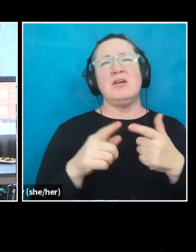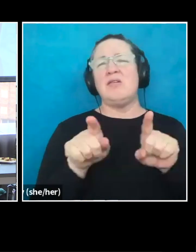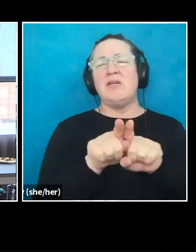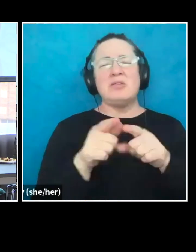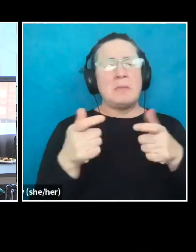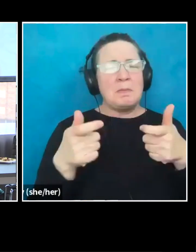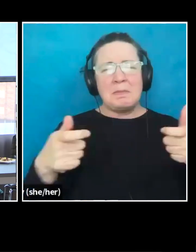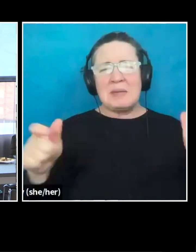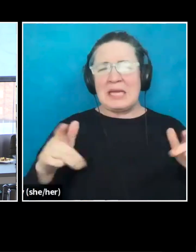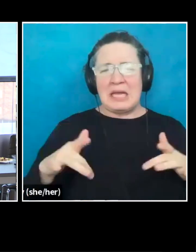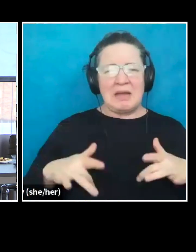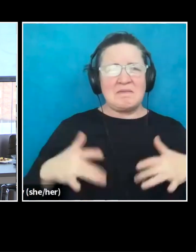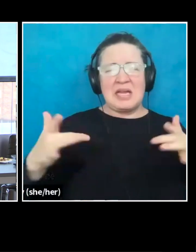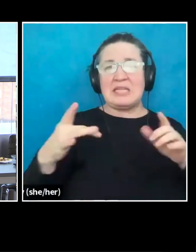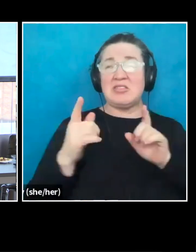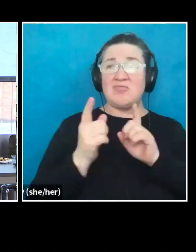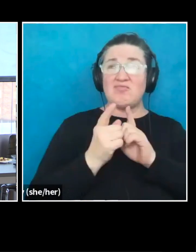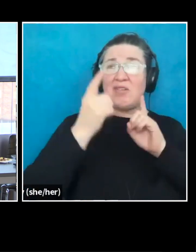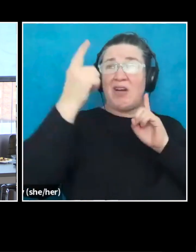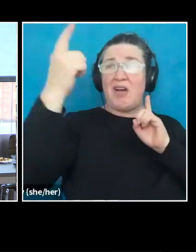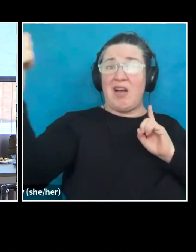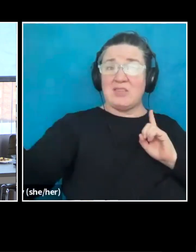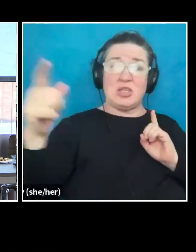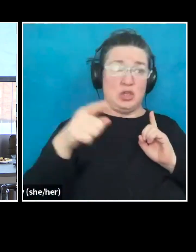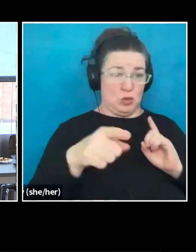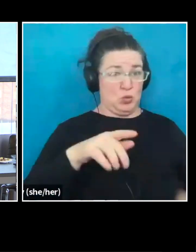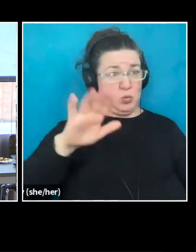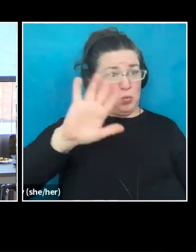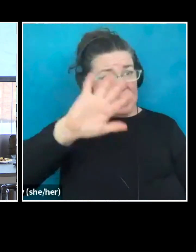you wave at me I'm not going to be able to see you and if you don't know this about me you're going